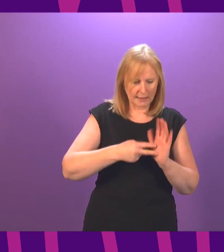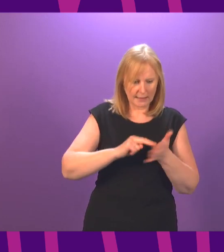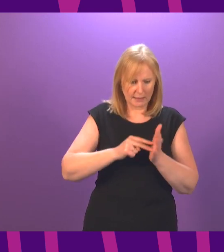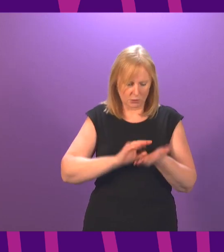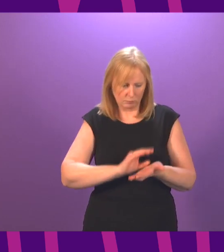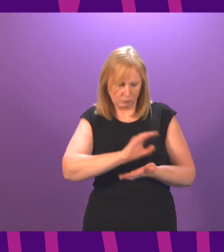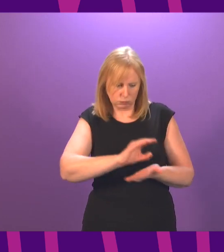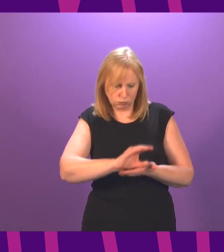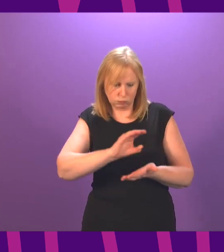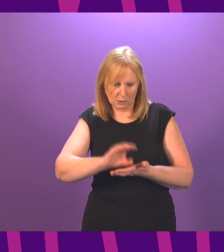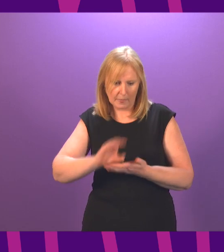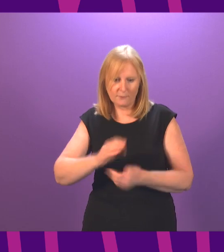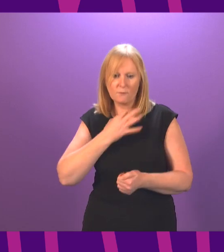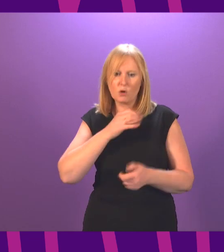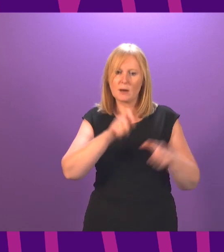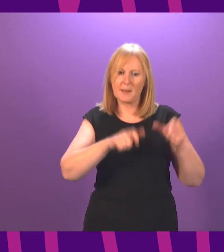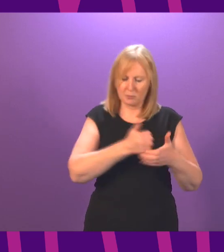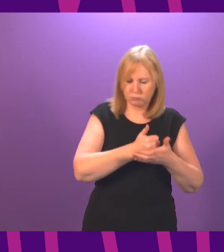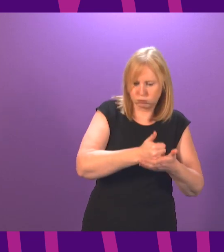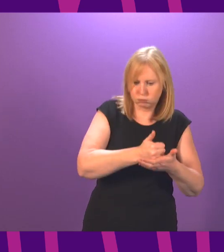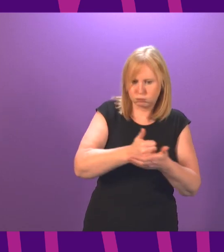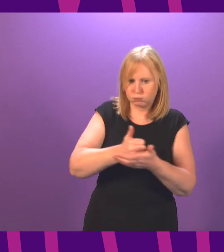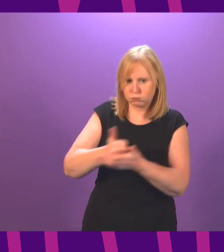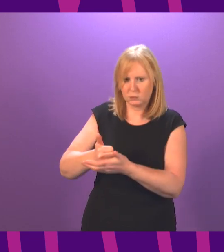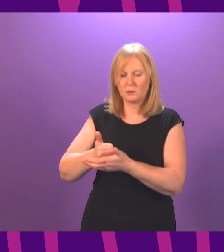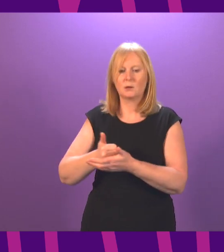work with the most vulnerable and funding to address food poverty. We will keep under